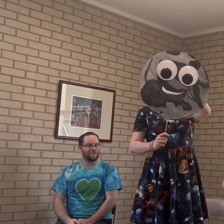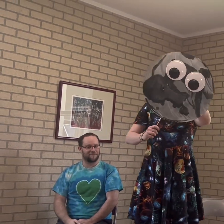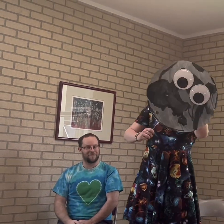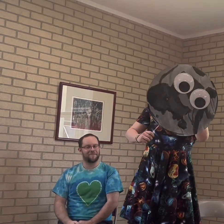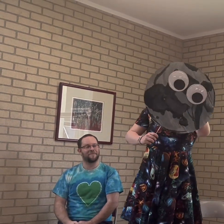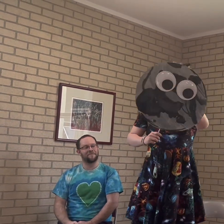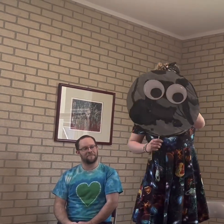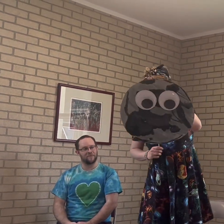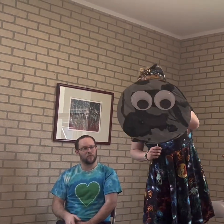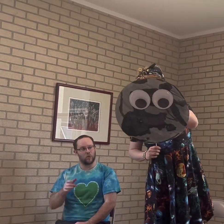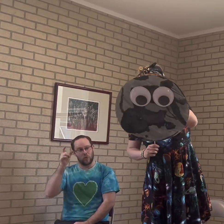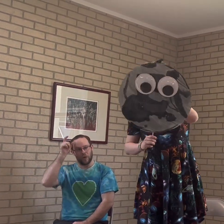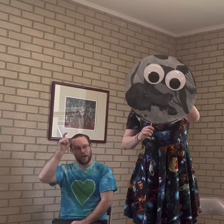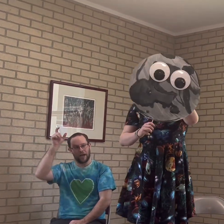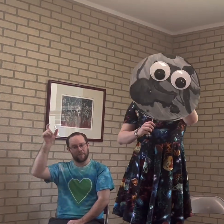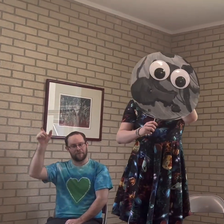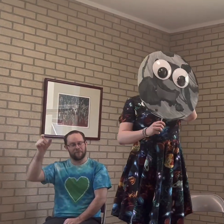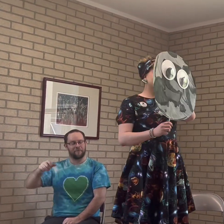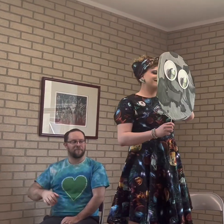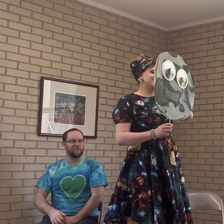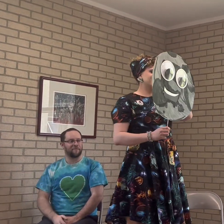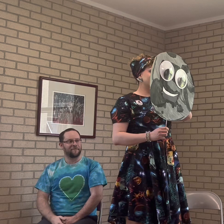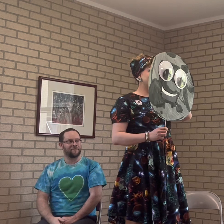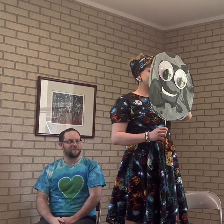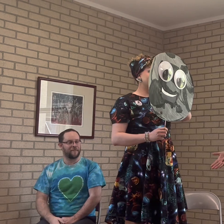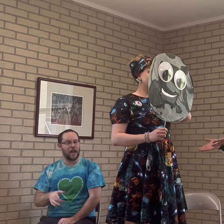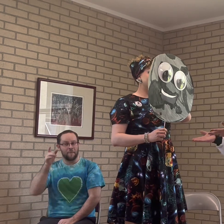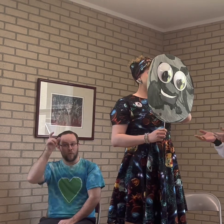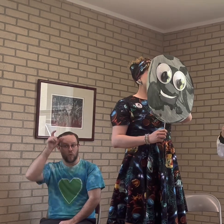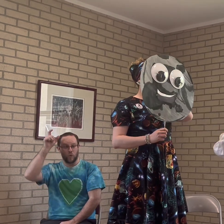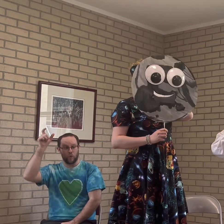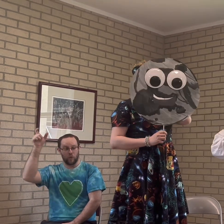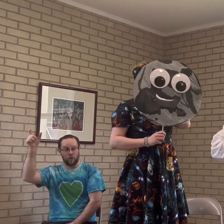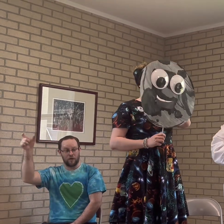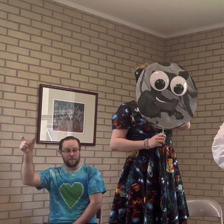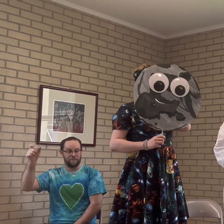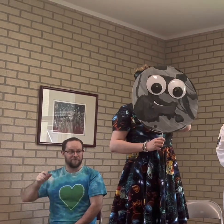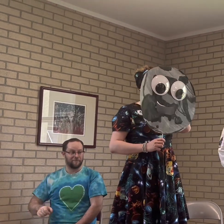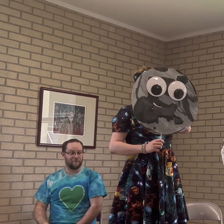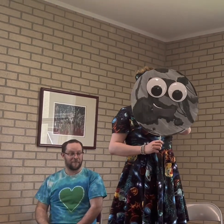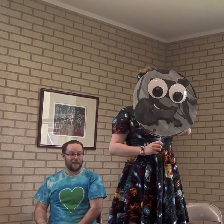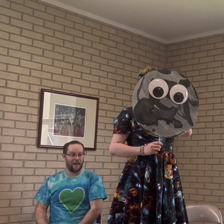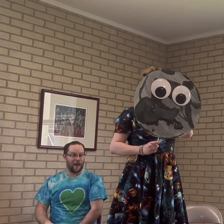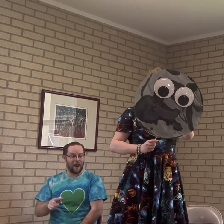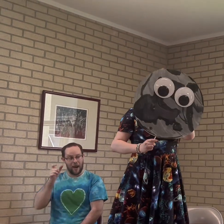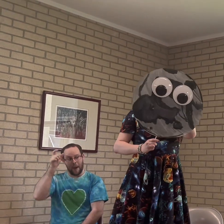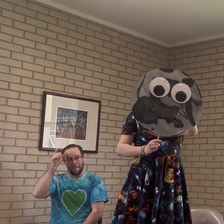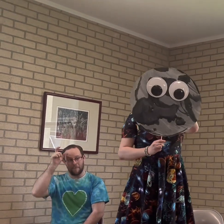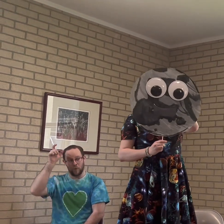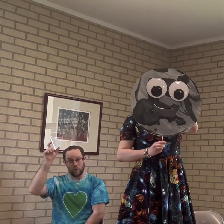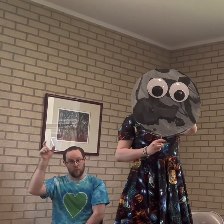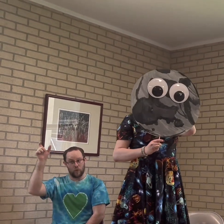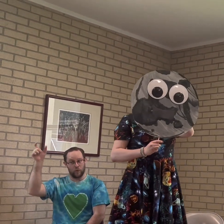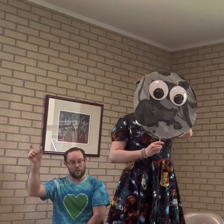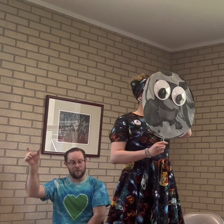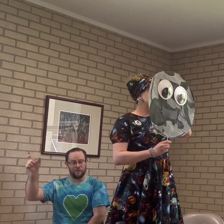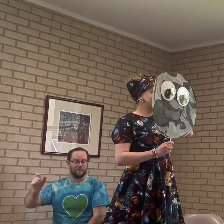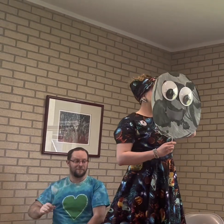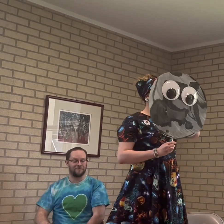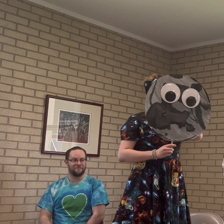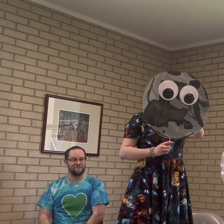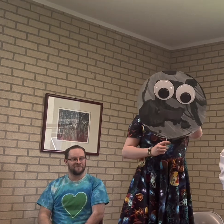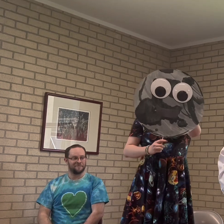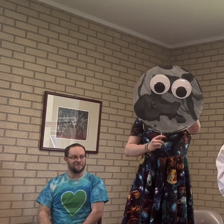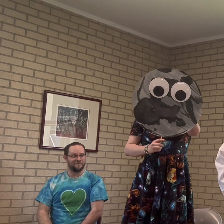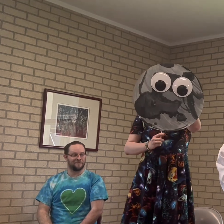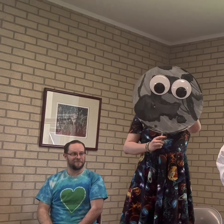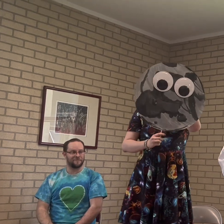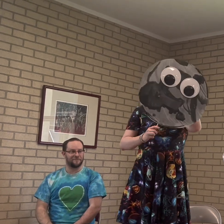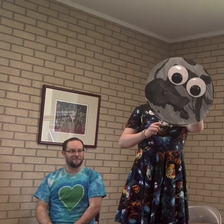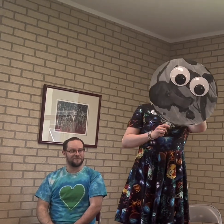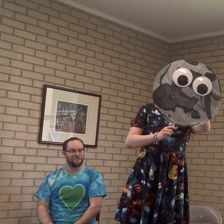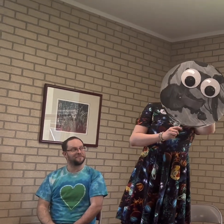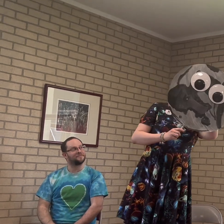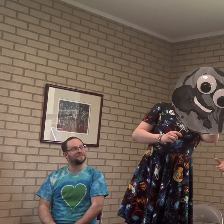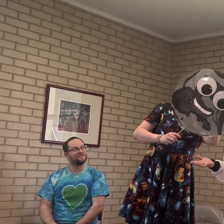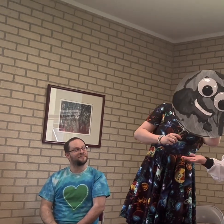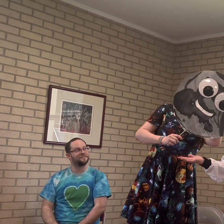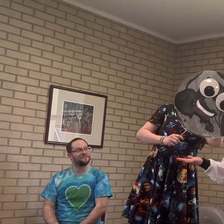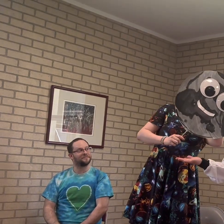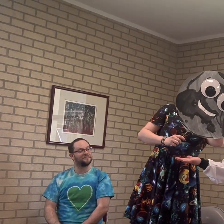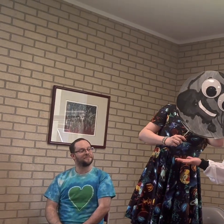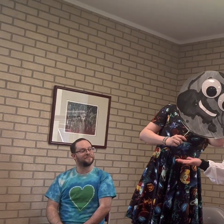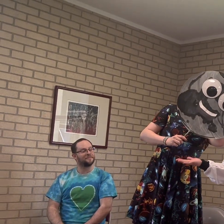Mr. Dixon {Lip-syncing}: Hey Moon! Hey Moon! Hey Moon!